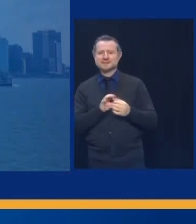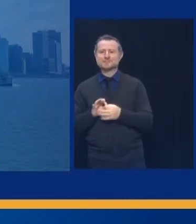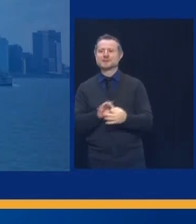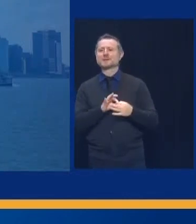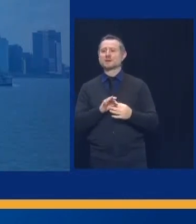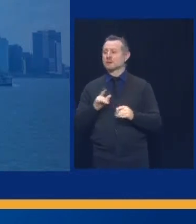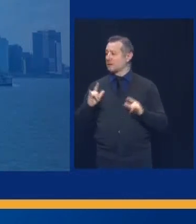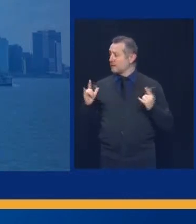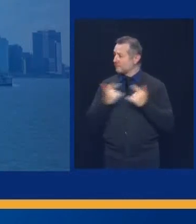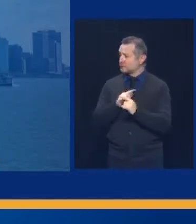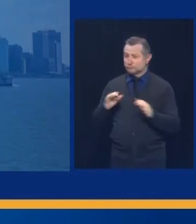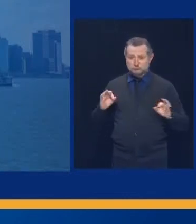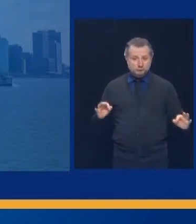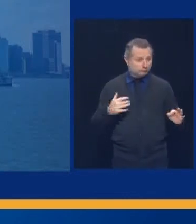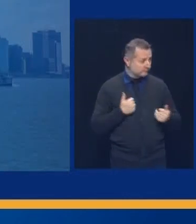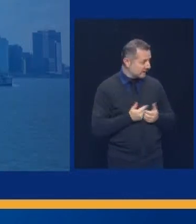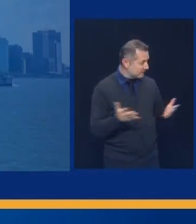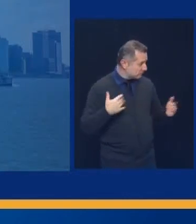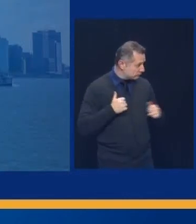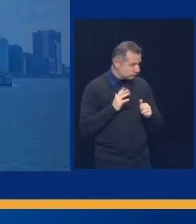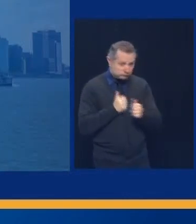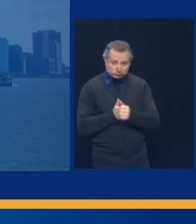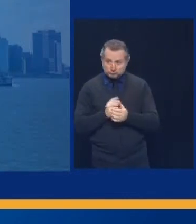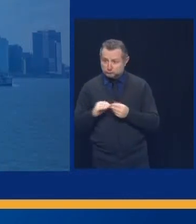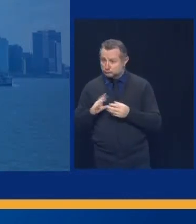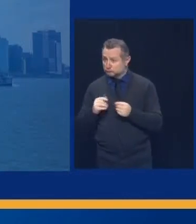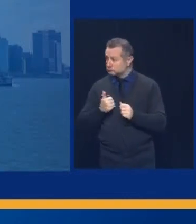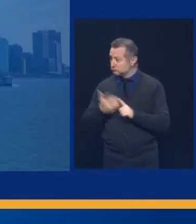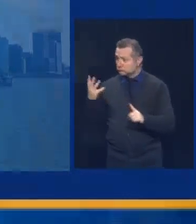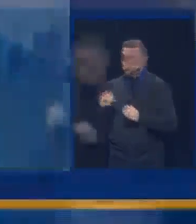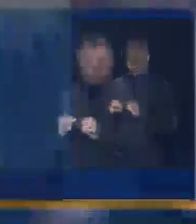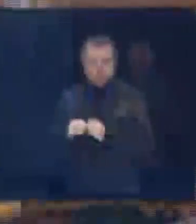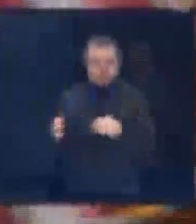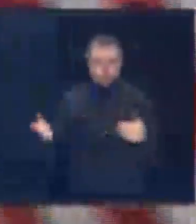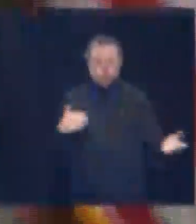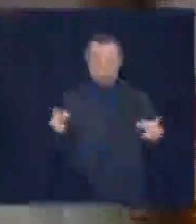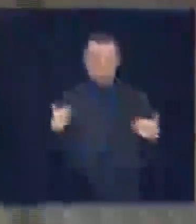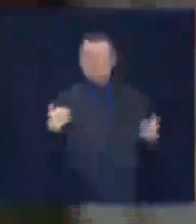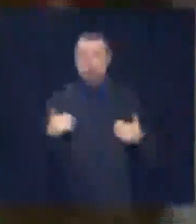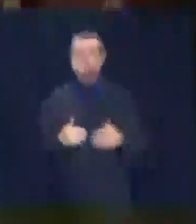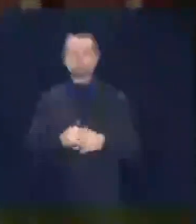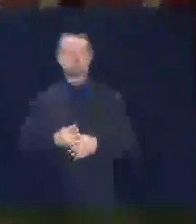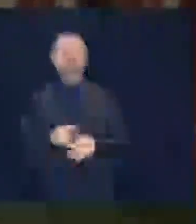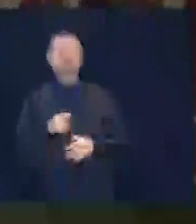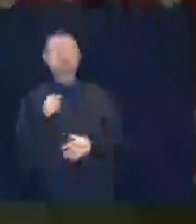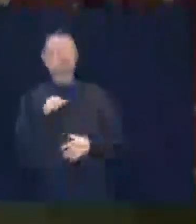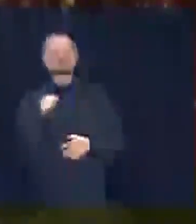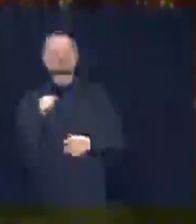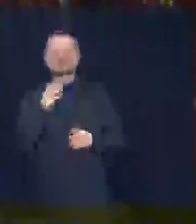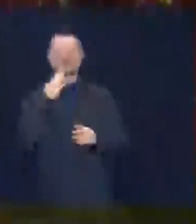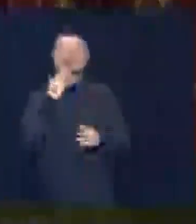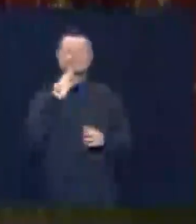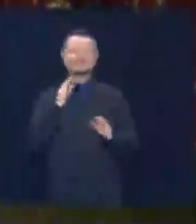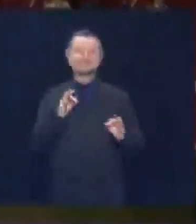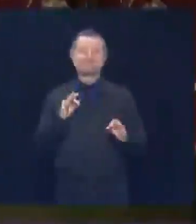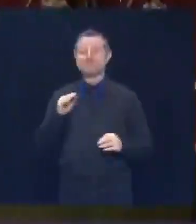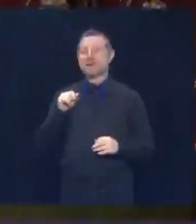THE FIVE-FRIEND CHALLENGE. BE NEW YORK TOUGH TOUGH, SMART,k UNITED, DISCIPLINED AND LOVING. ANYTHING YOU WANT TO ADD ON THE